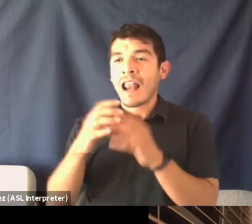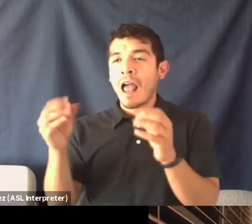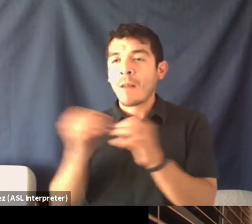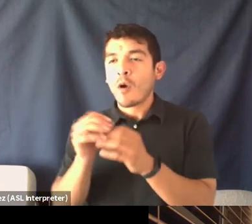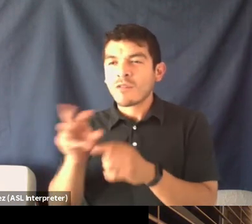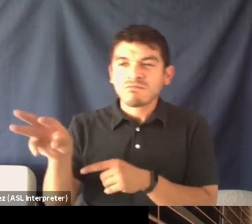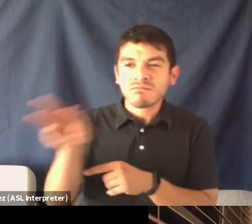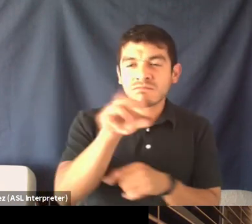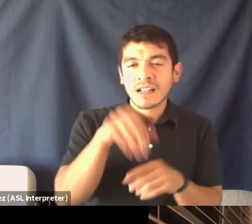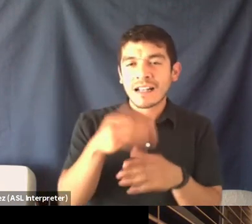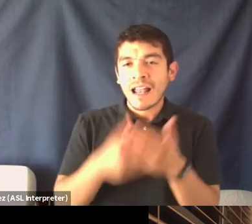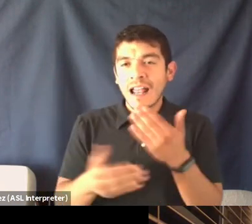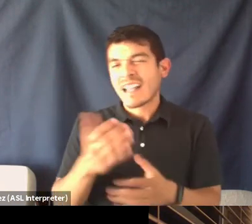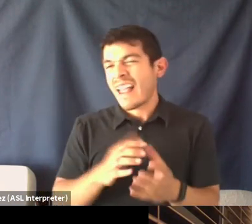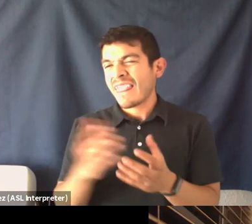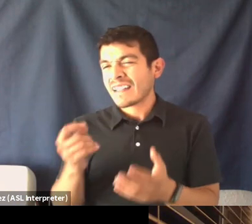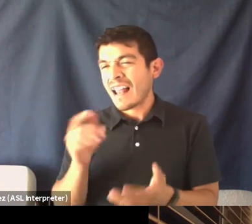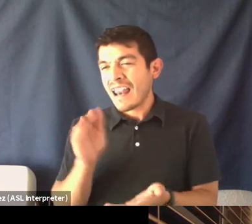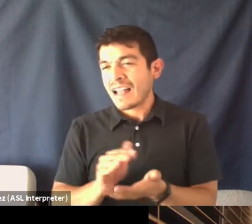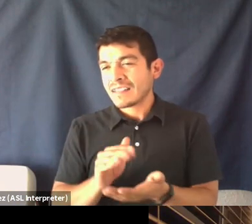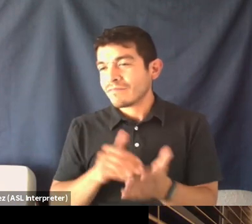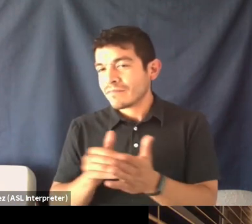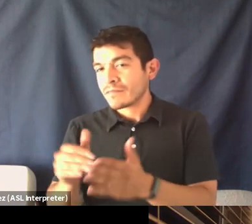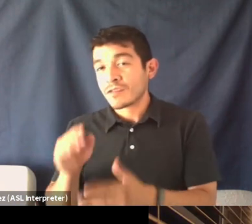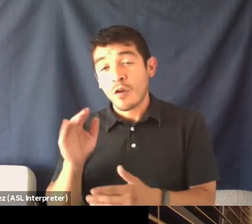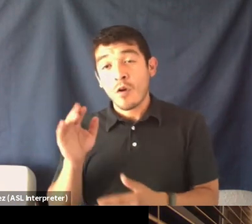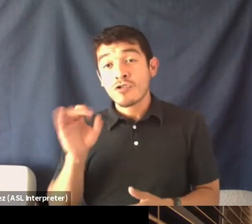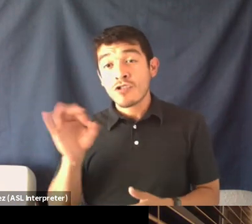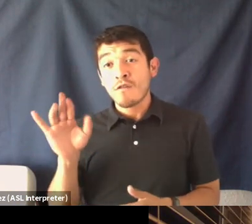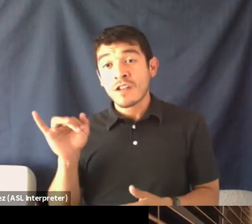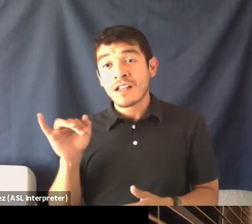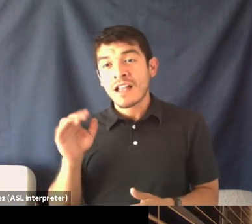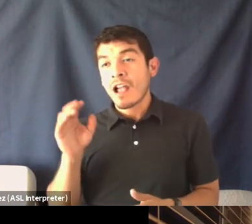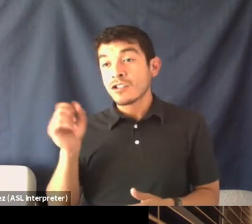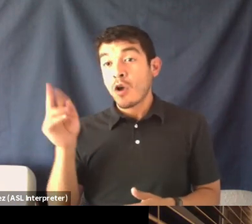and things that were less consistent. So he played a big role. Jeffrey Soros and Los Angeles Media Fund,